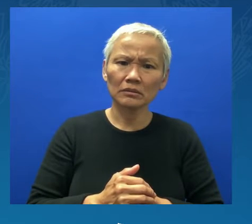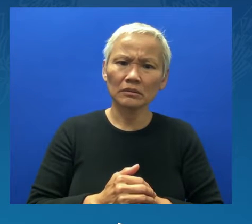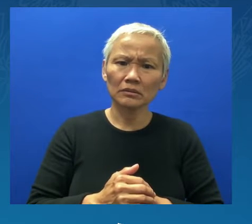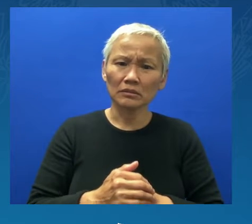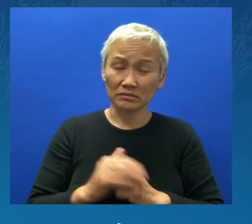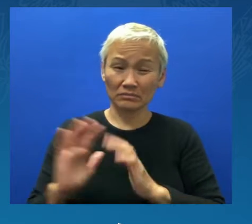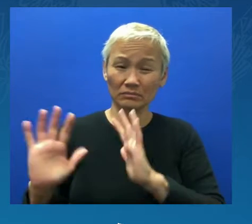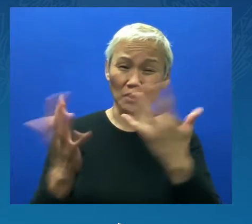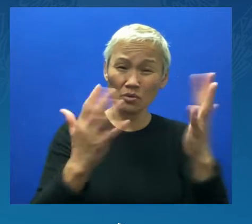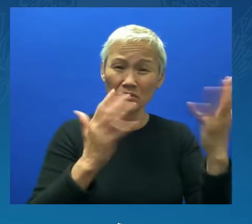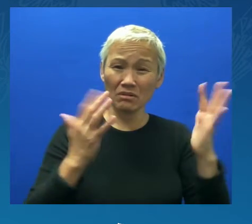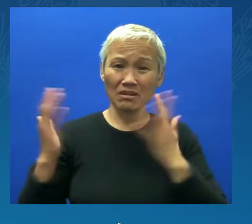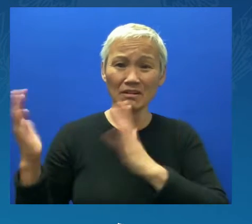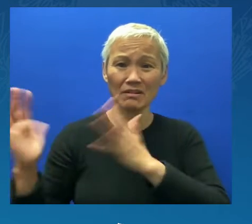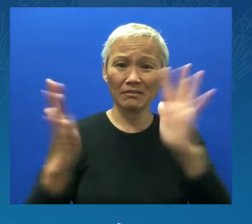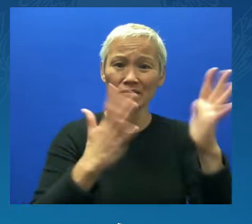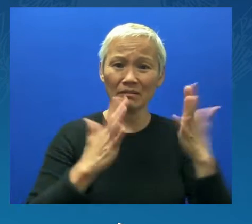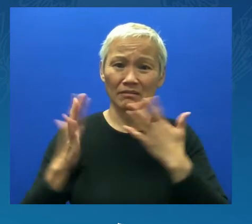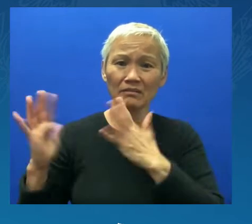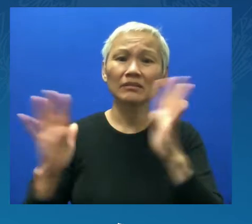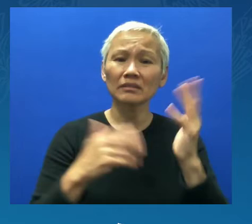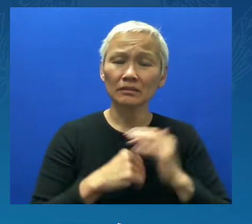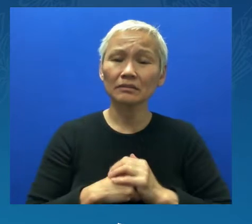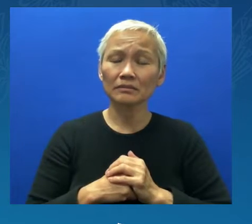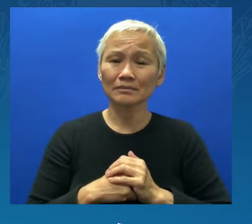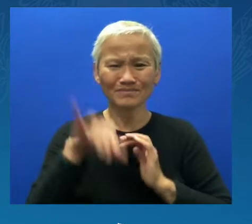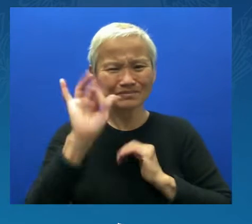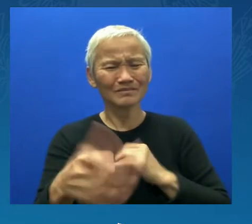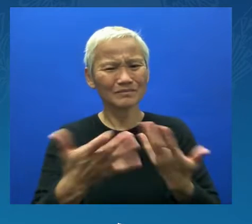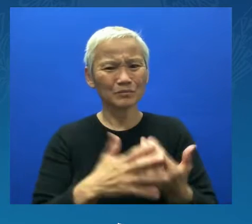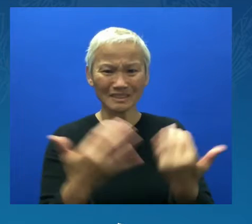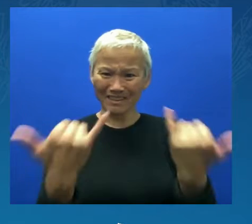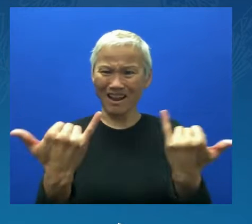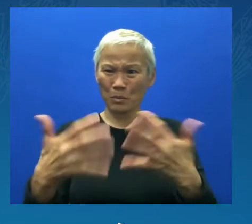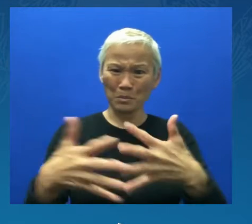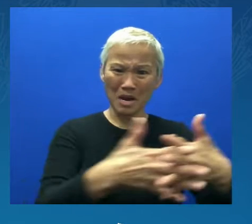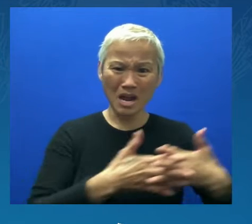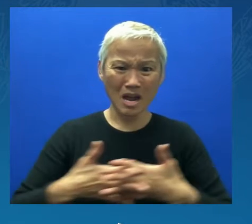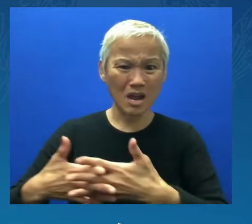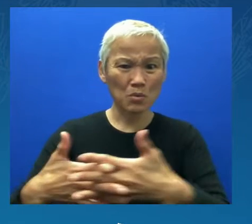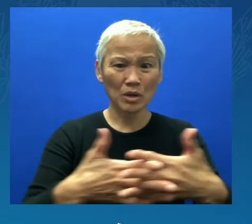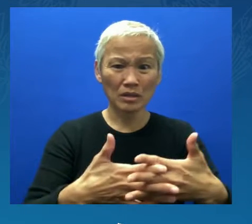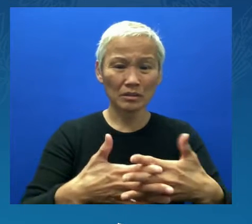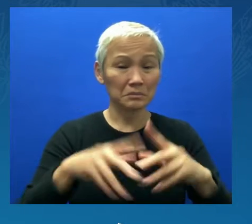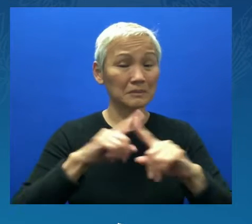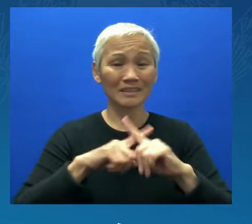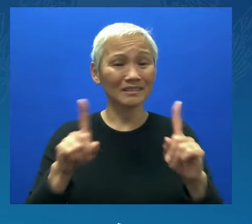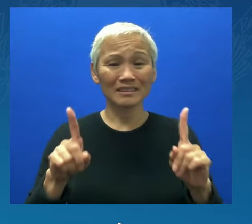So this is where we are. But, fundamentally, I do think that this issue has so much